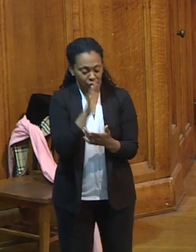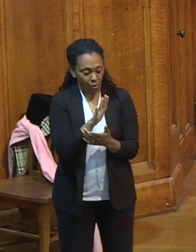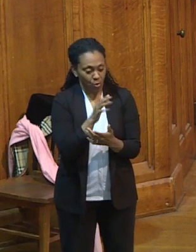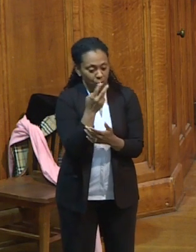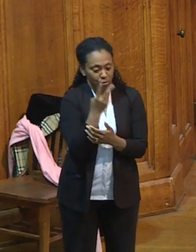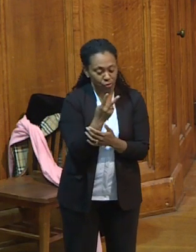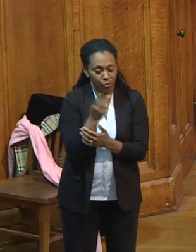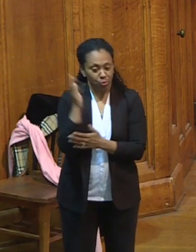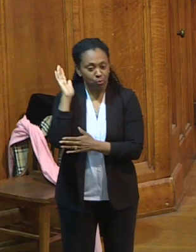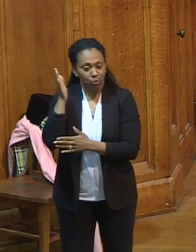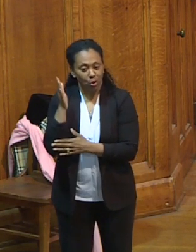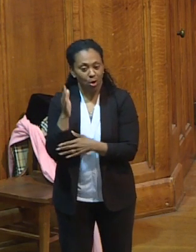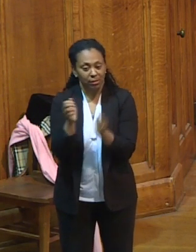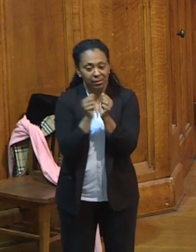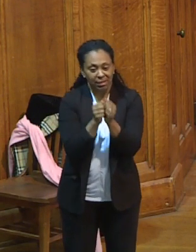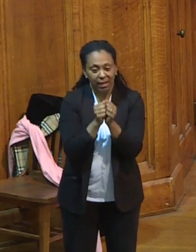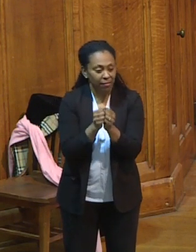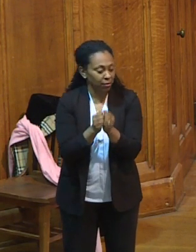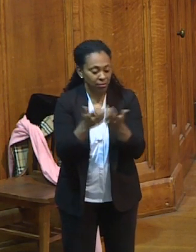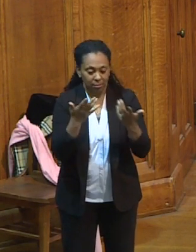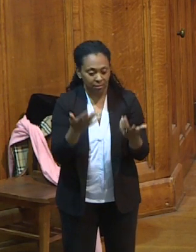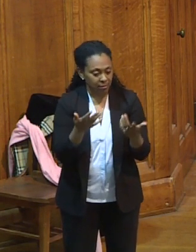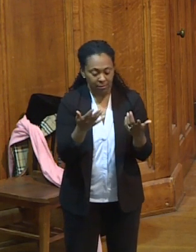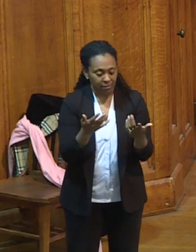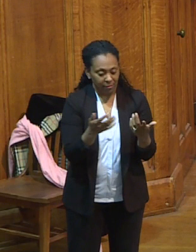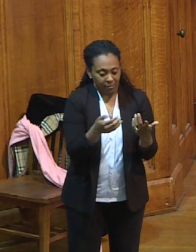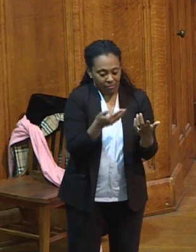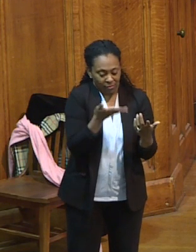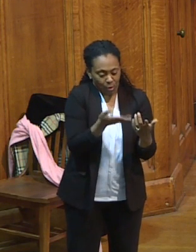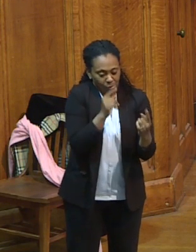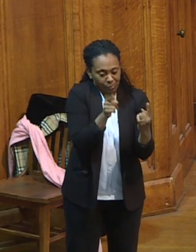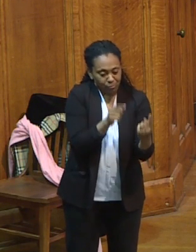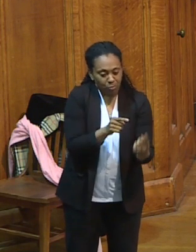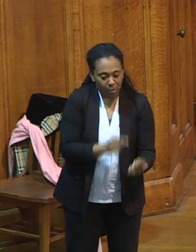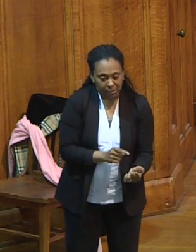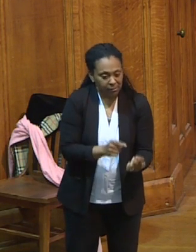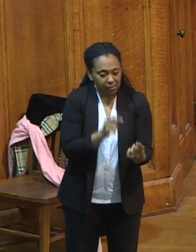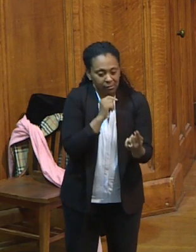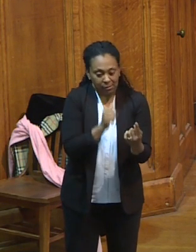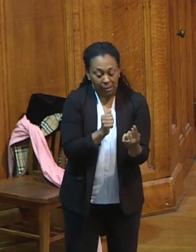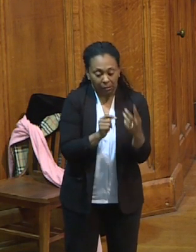brought up many of these points that come to debates in this literature.